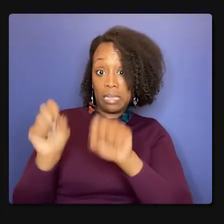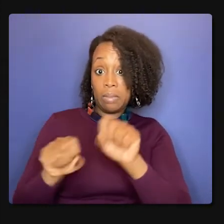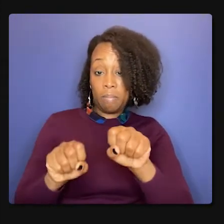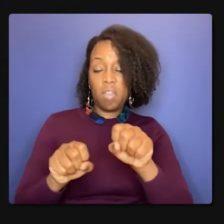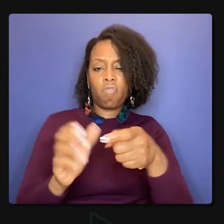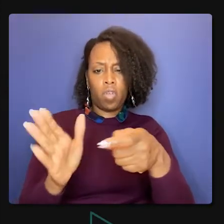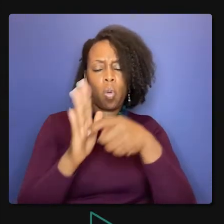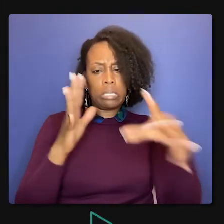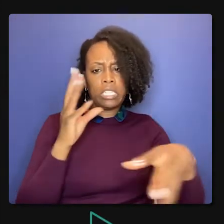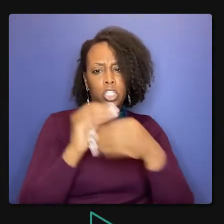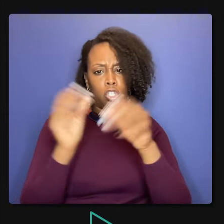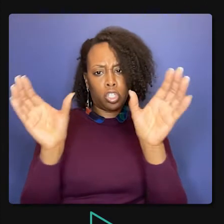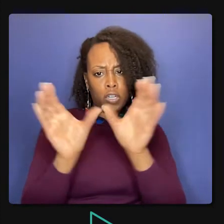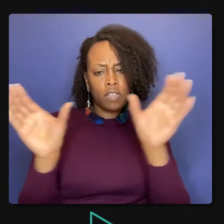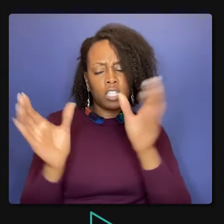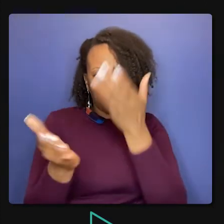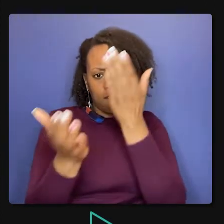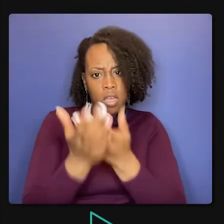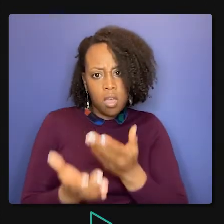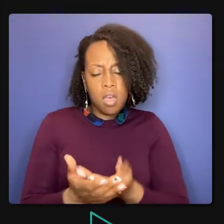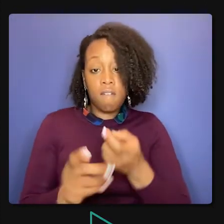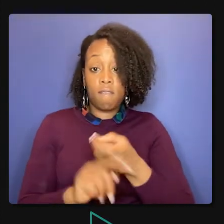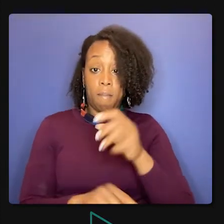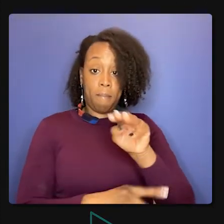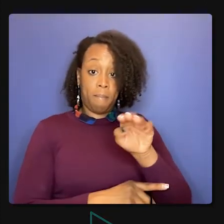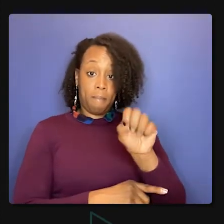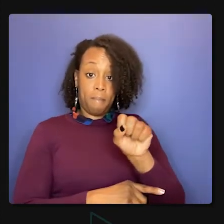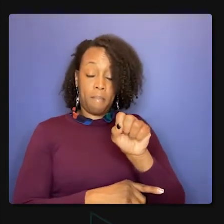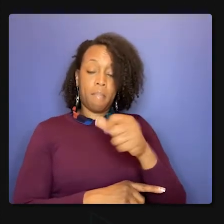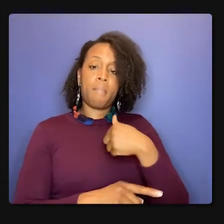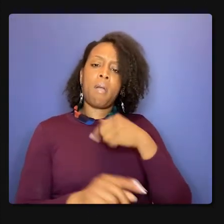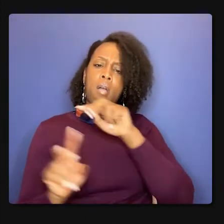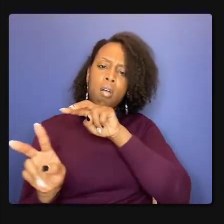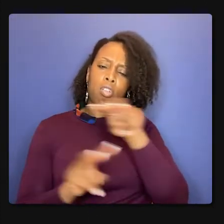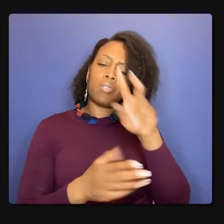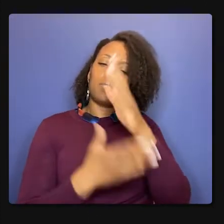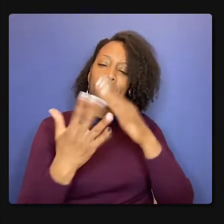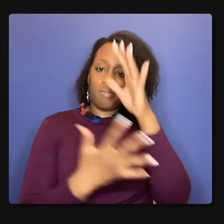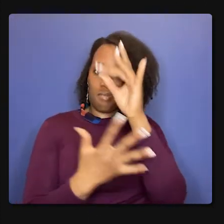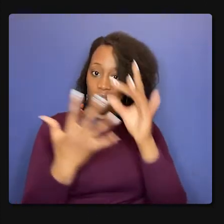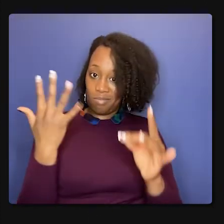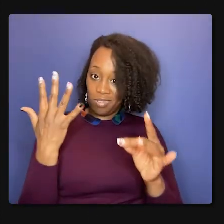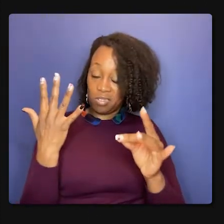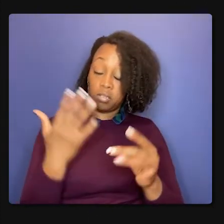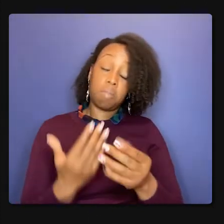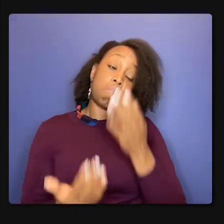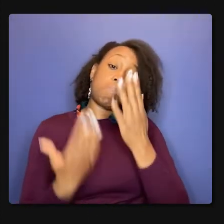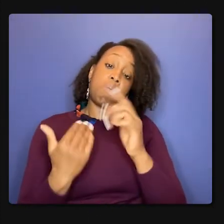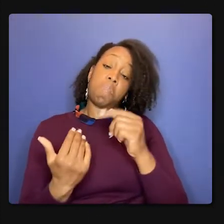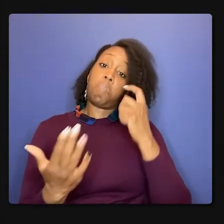does require additional certification and validation by Microsoft, take a look at some of the options.